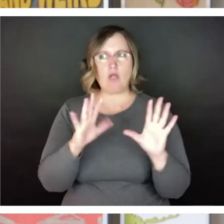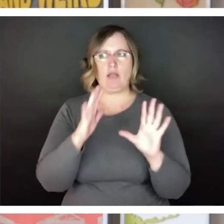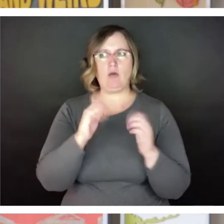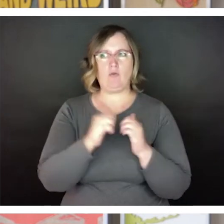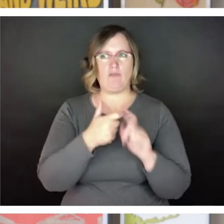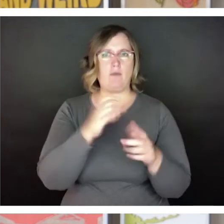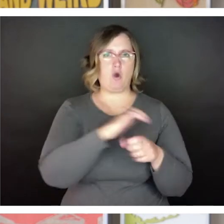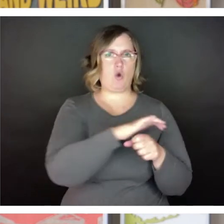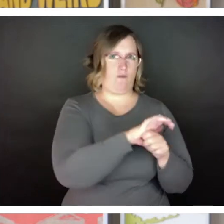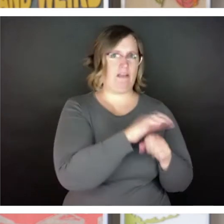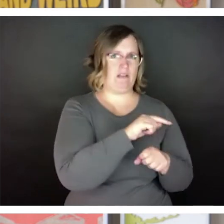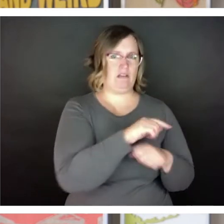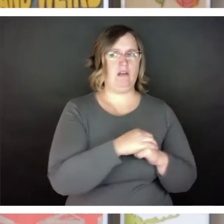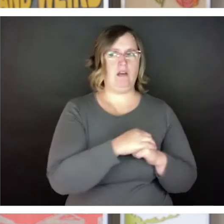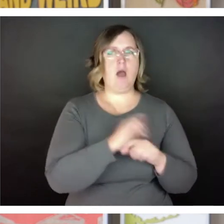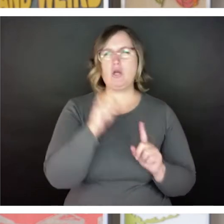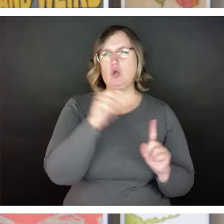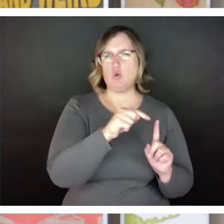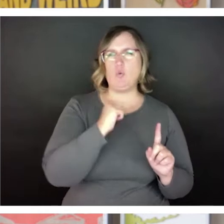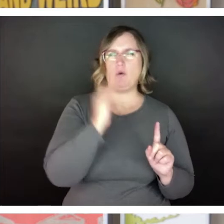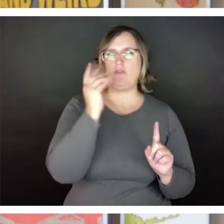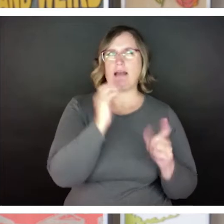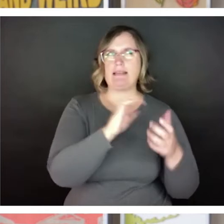but it is you who will reflect this togetherness in policy,